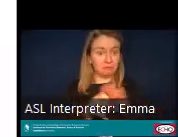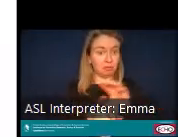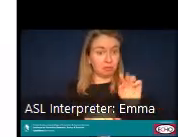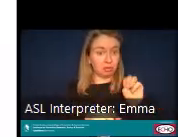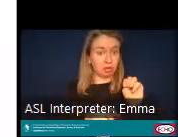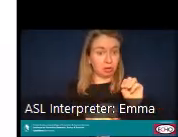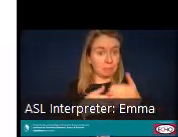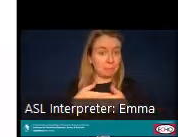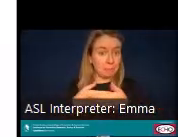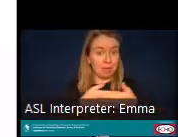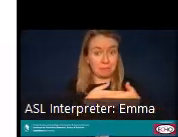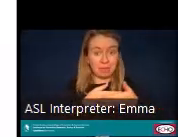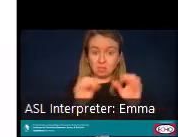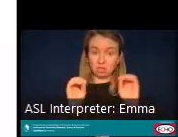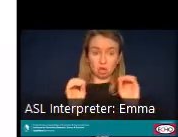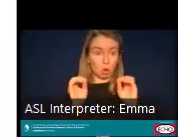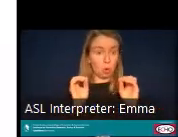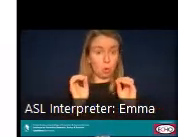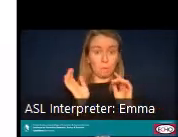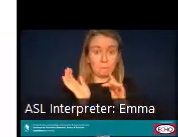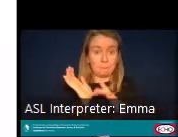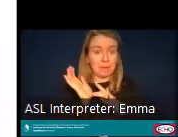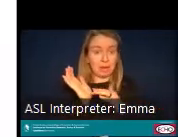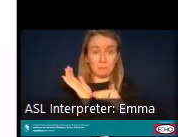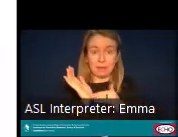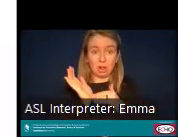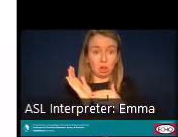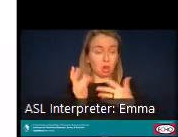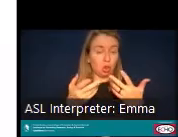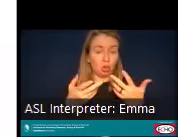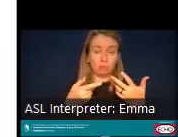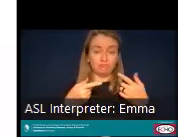medical compliment complications. He met all of his